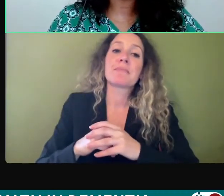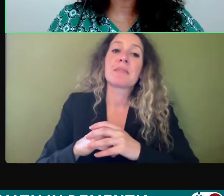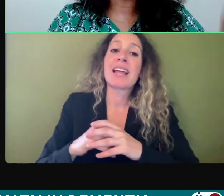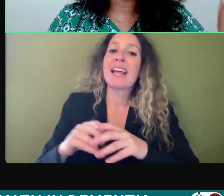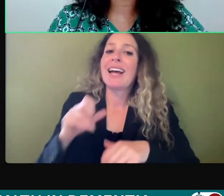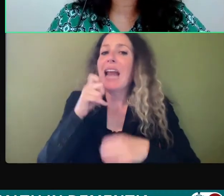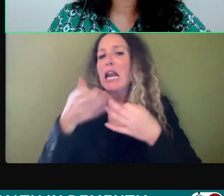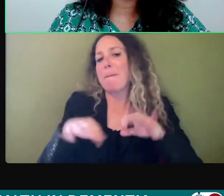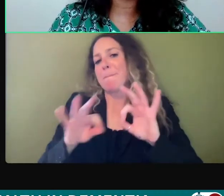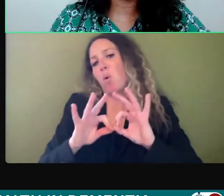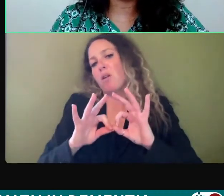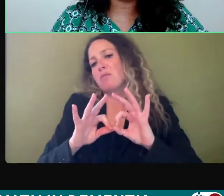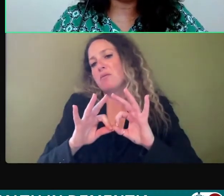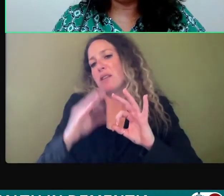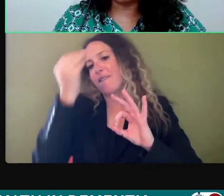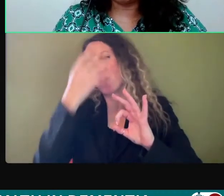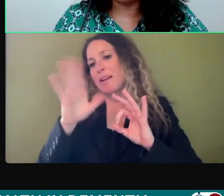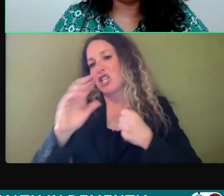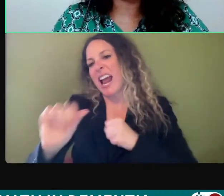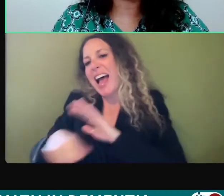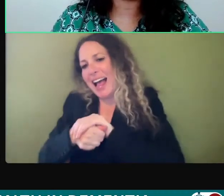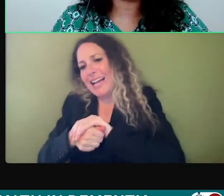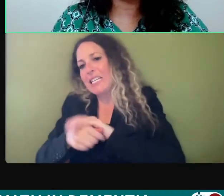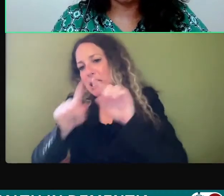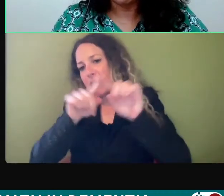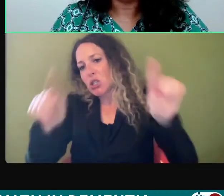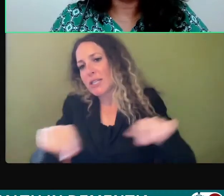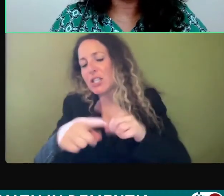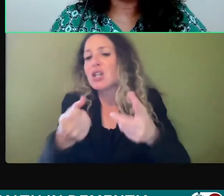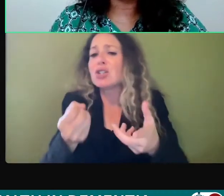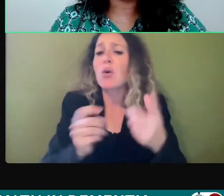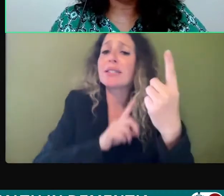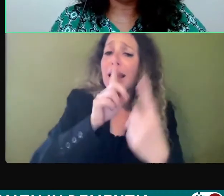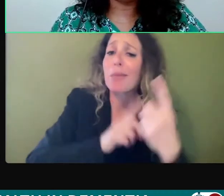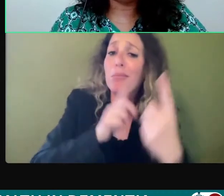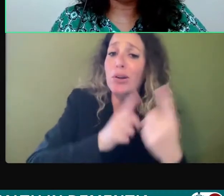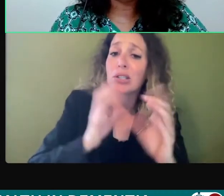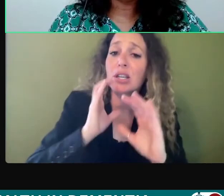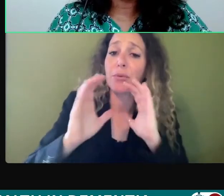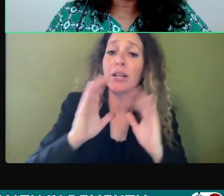make it as close to in-person communication as possible would all be really helpful.